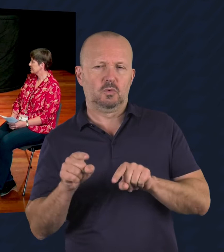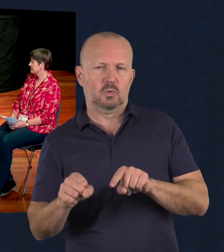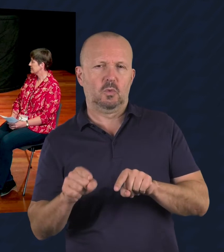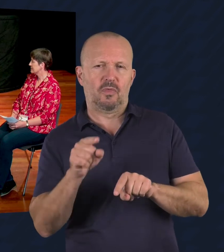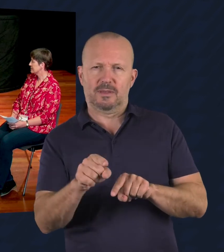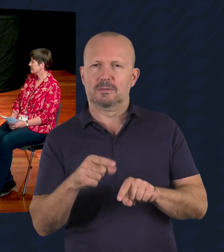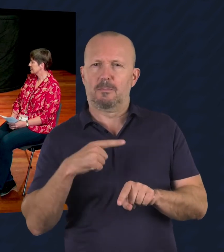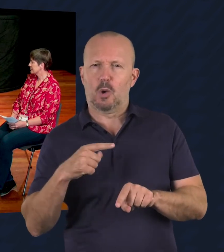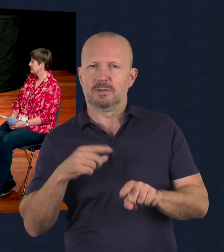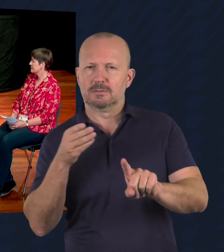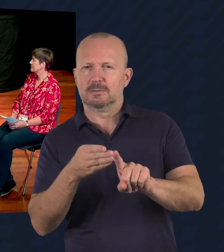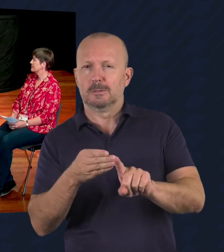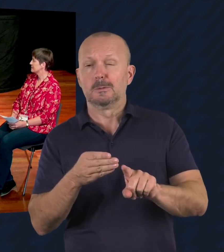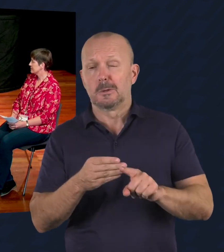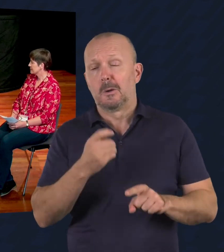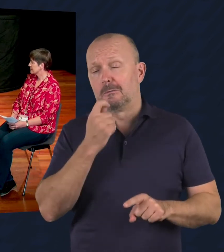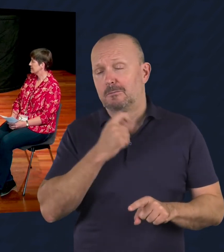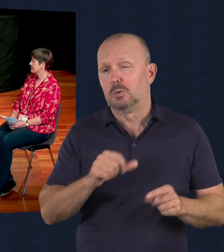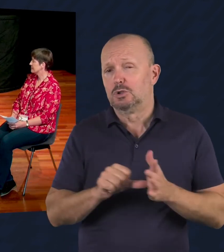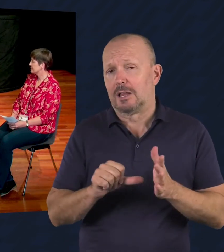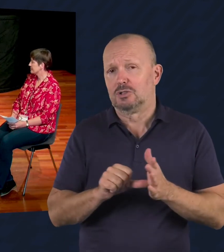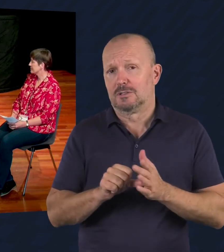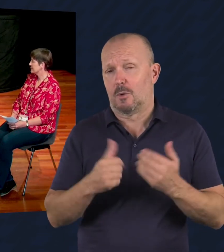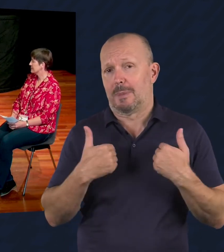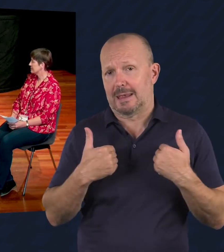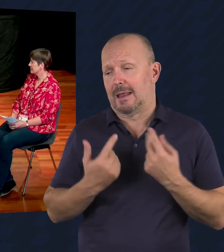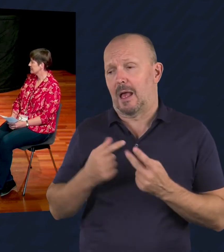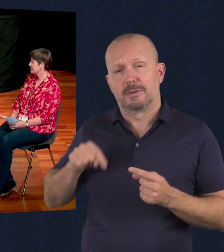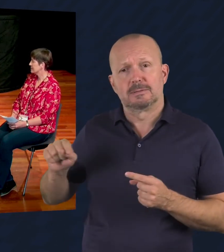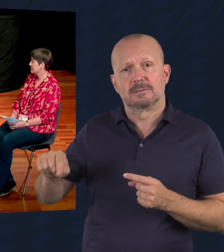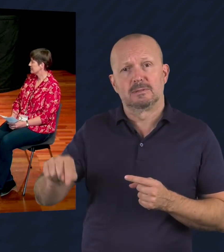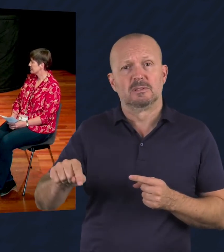that within the exhibition that we have. So, those were a few challenges amongst many.